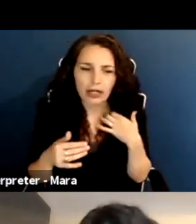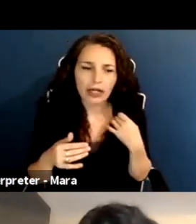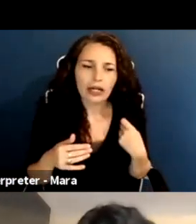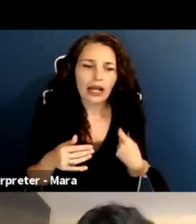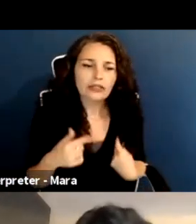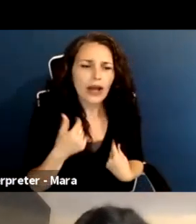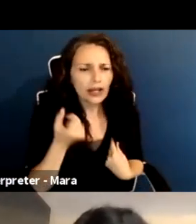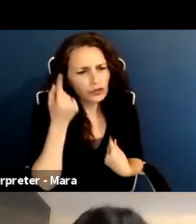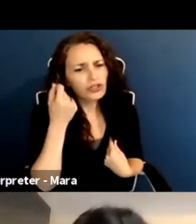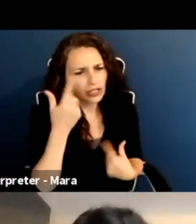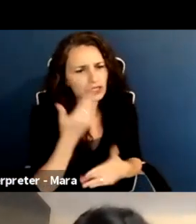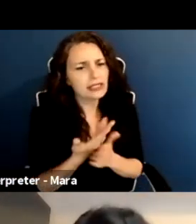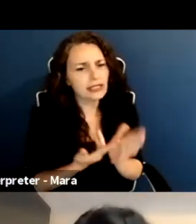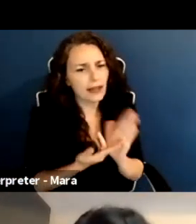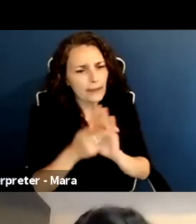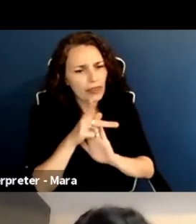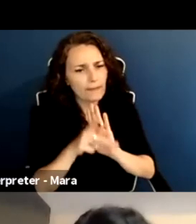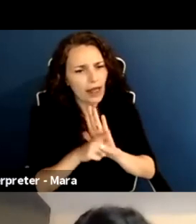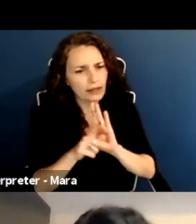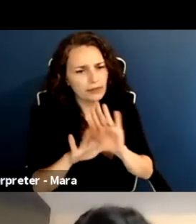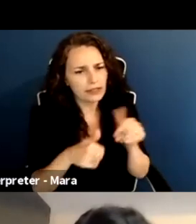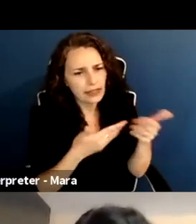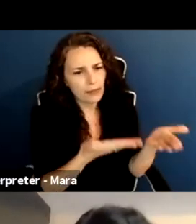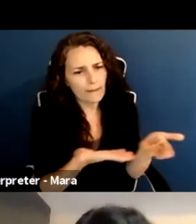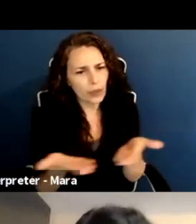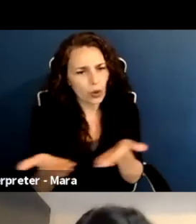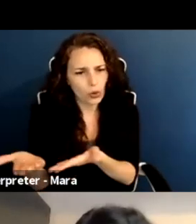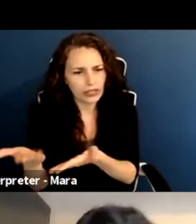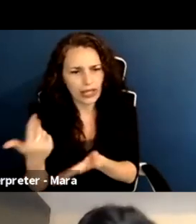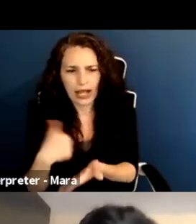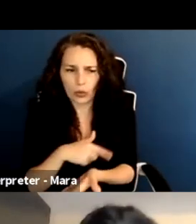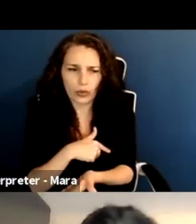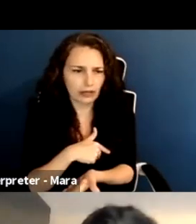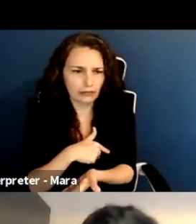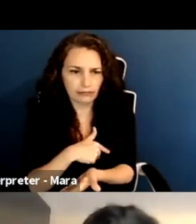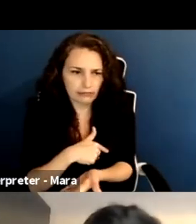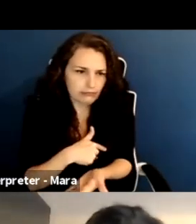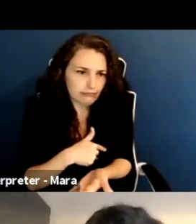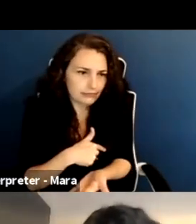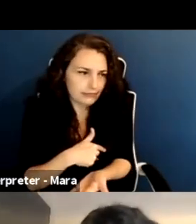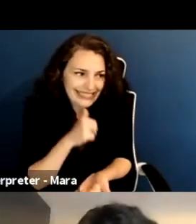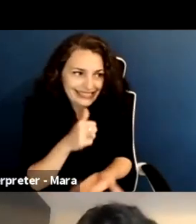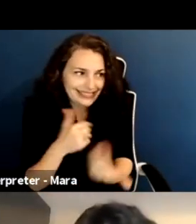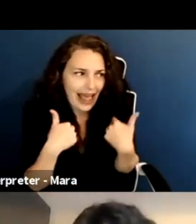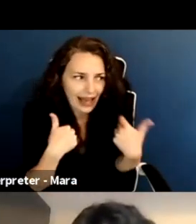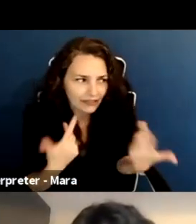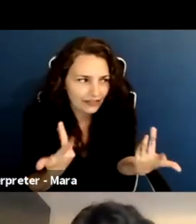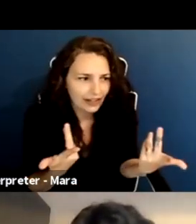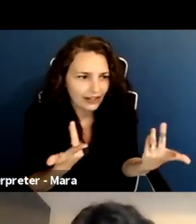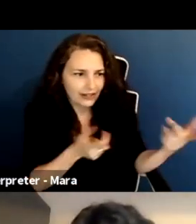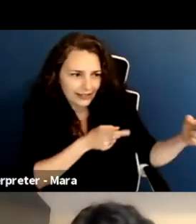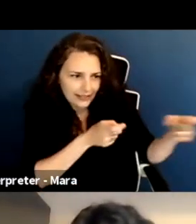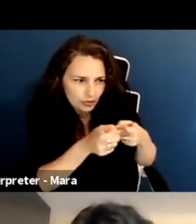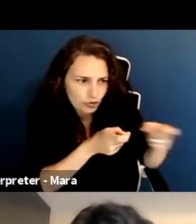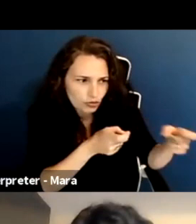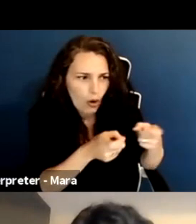that were being proposed which we really had no say so over the things that are being suggested